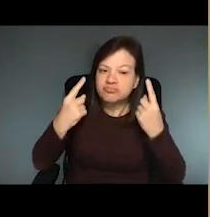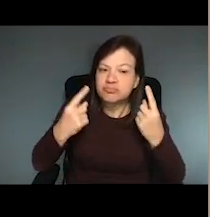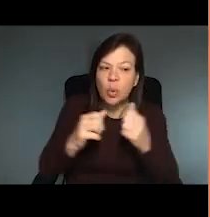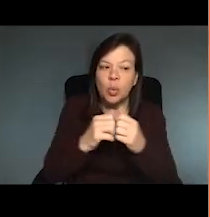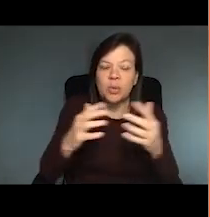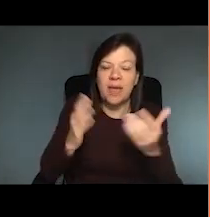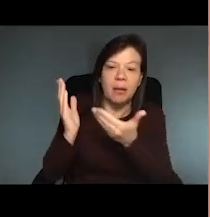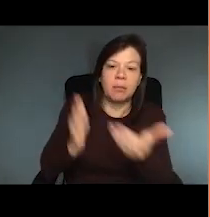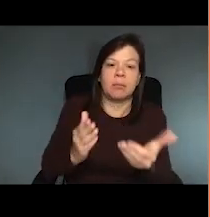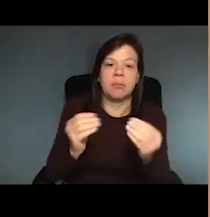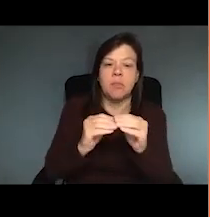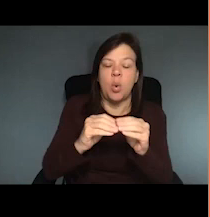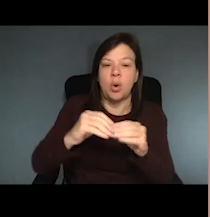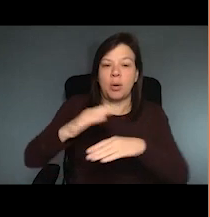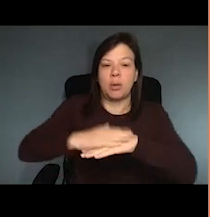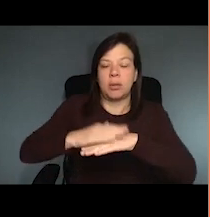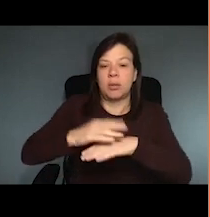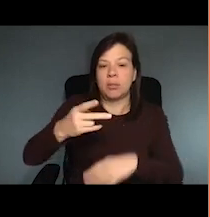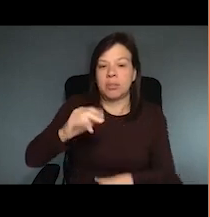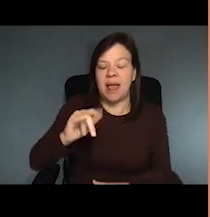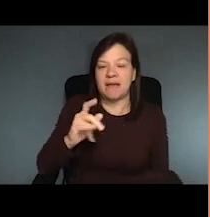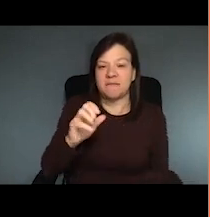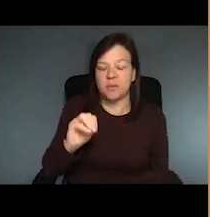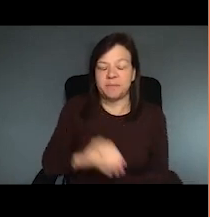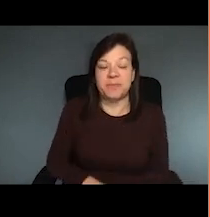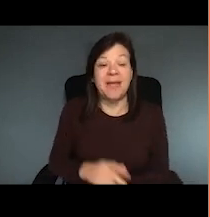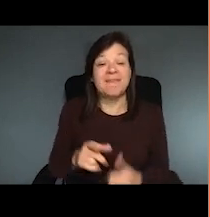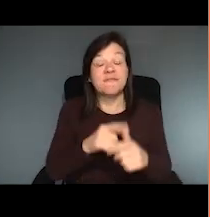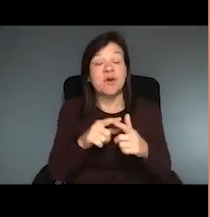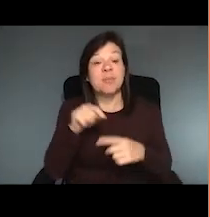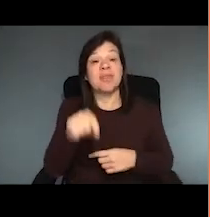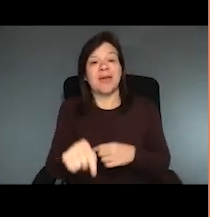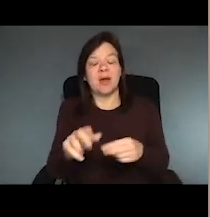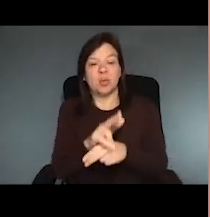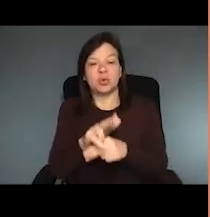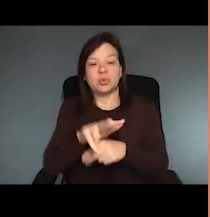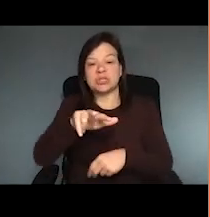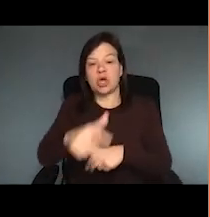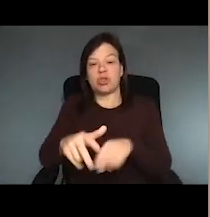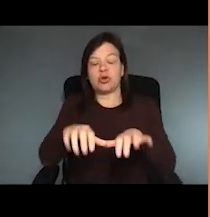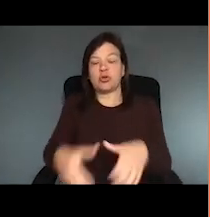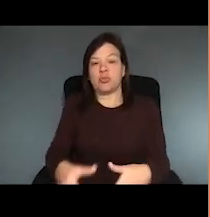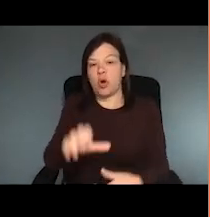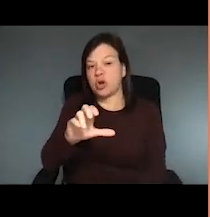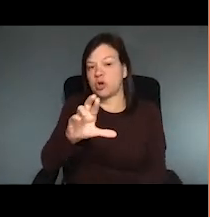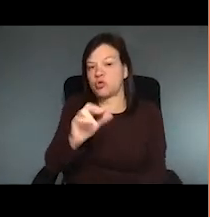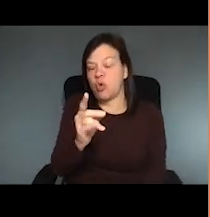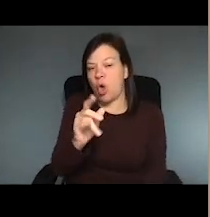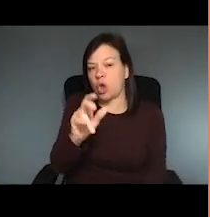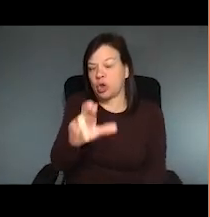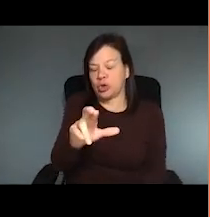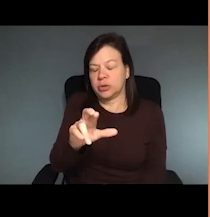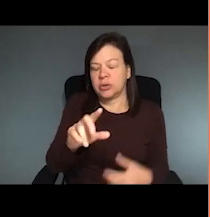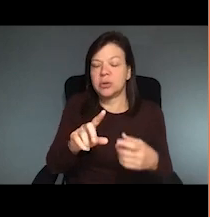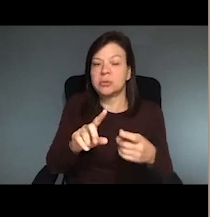AND FROM THERE WE ARE USING A THIRD PARTY CRAWLER TO VALIDATE THAT SCHEMA MAKING SURE THAT GOOGLE AND OTHER